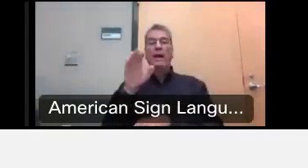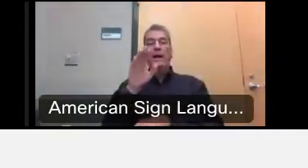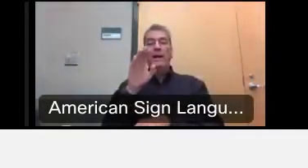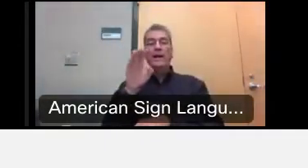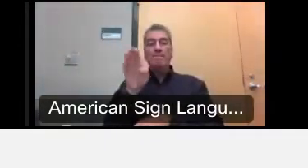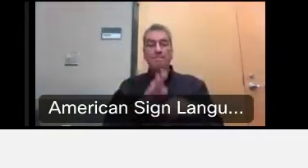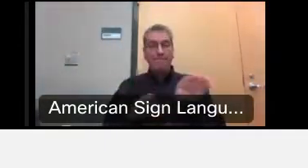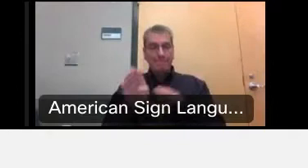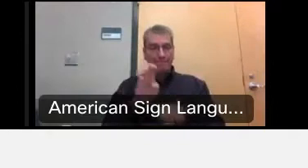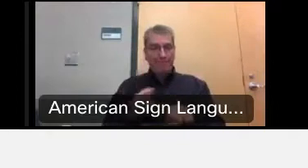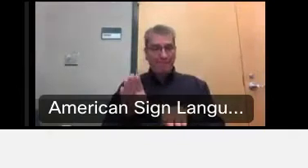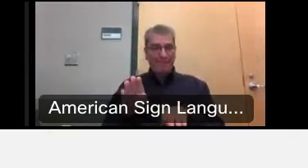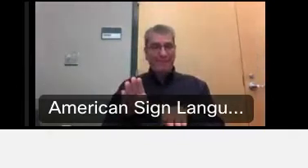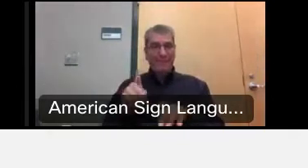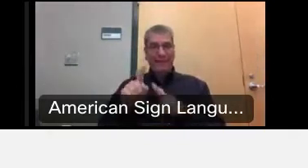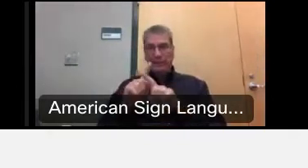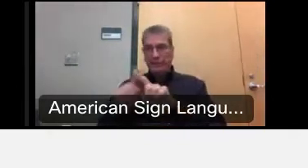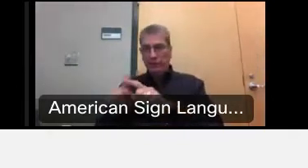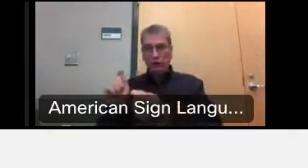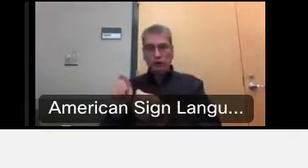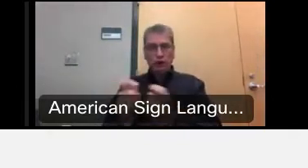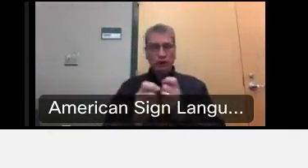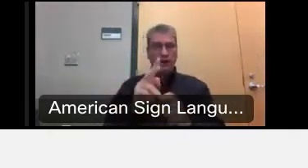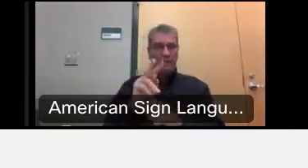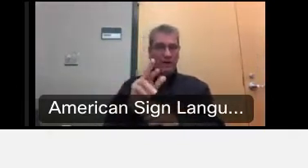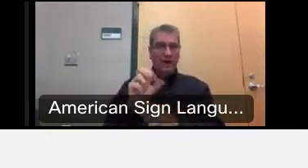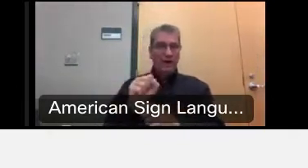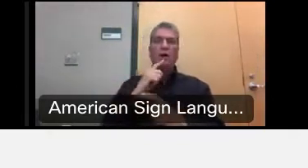I think are a real challenge as well. I'll overstate this.